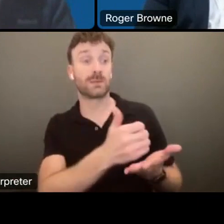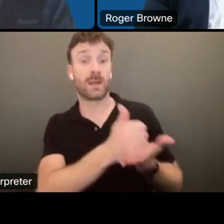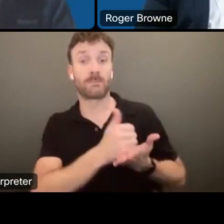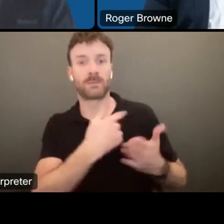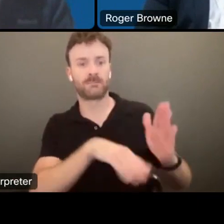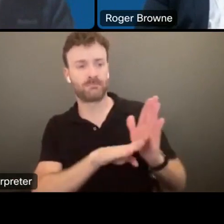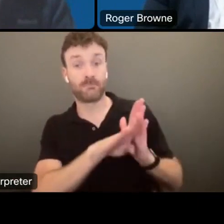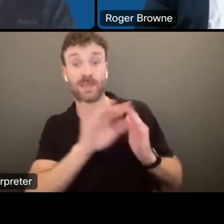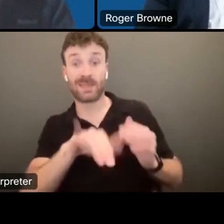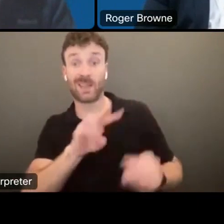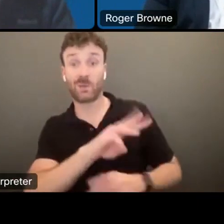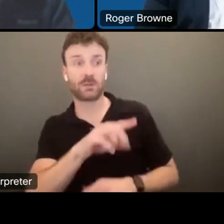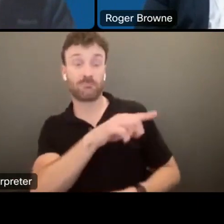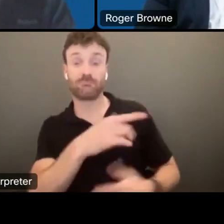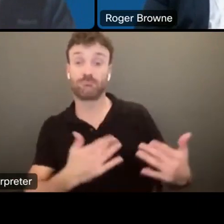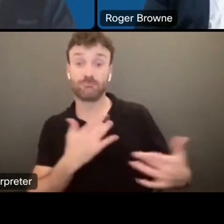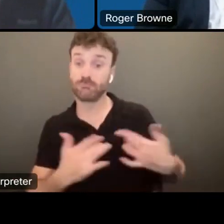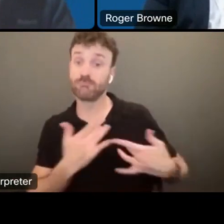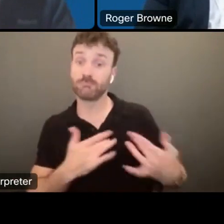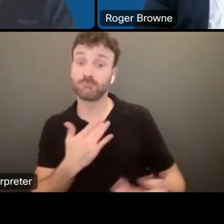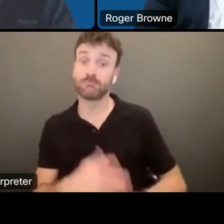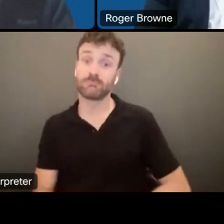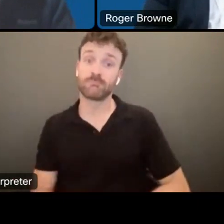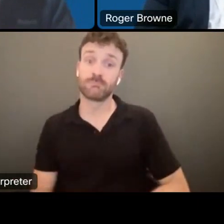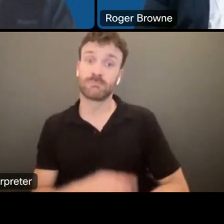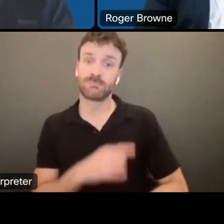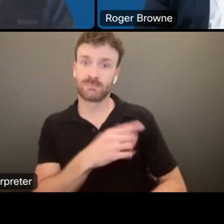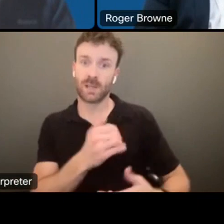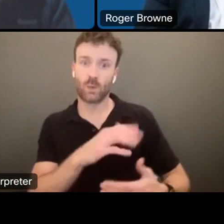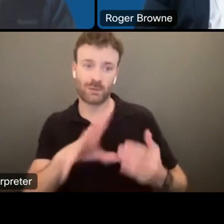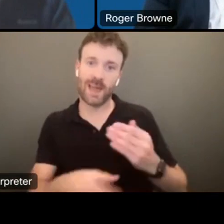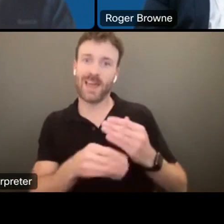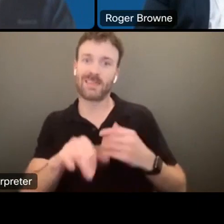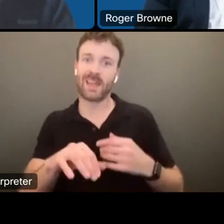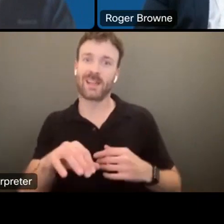And quite frankly they're really excited about that to provide that feature and functionality.